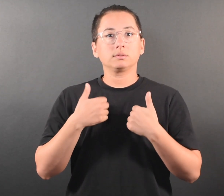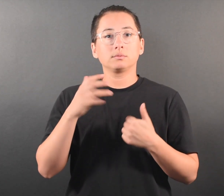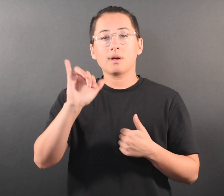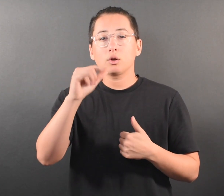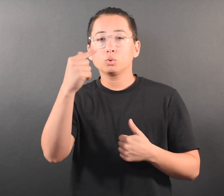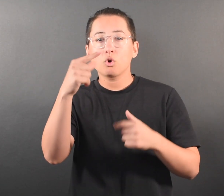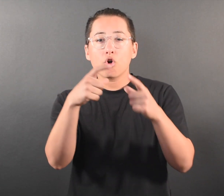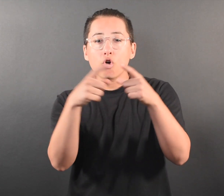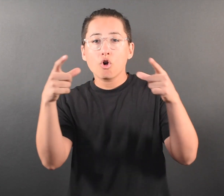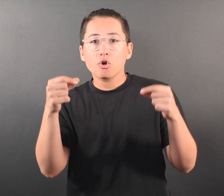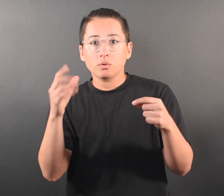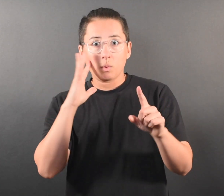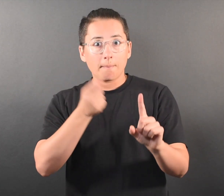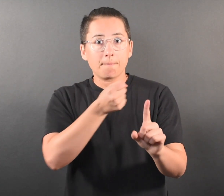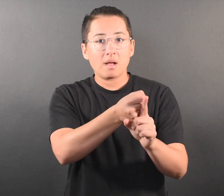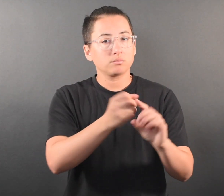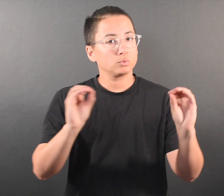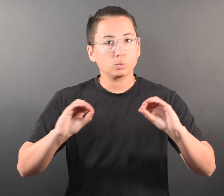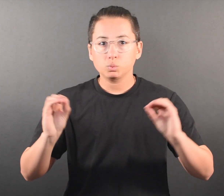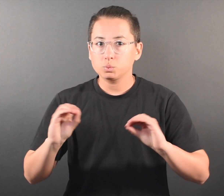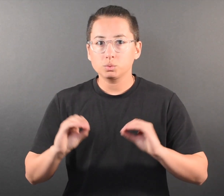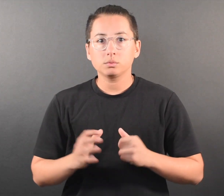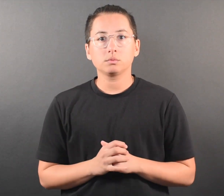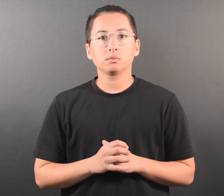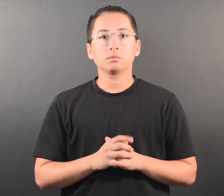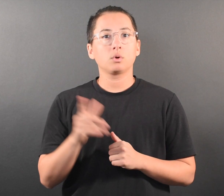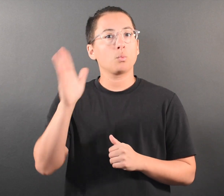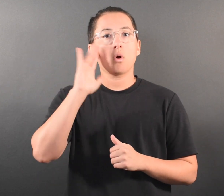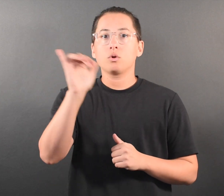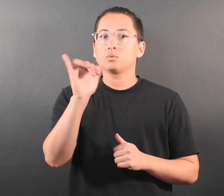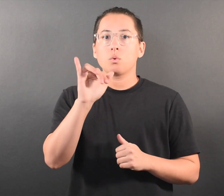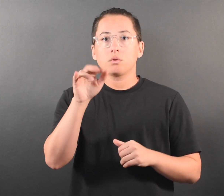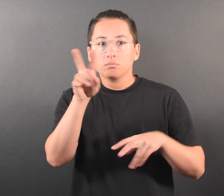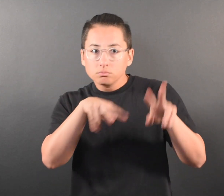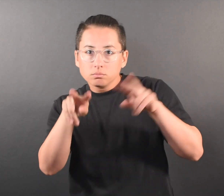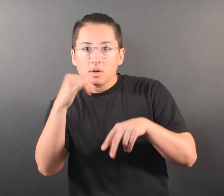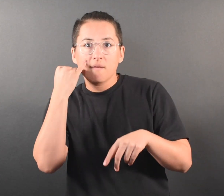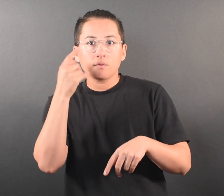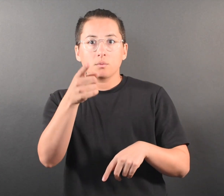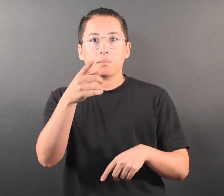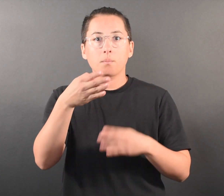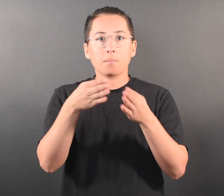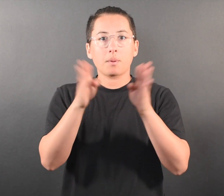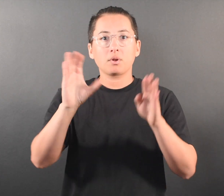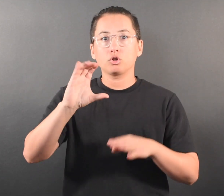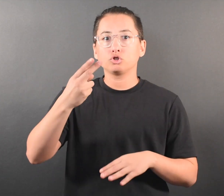residence status (green card). You will not be identified as a public charge.